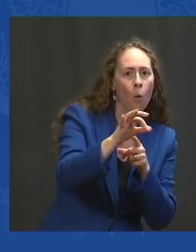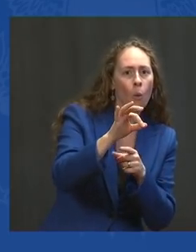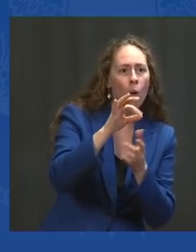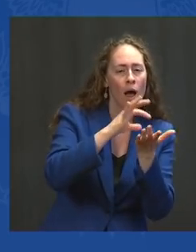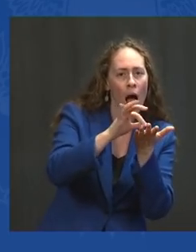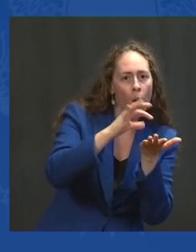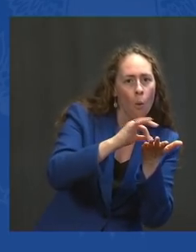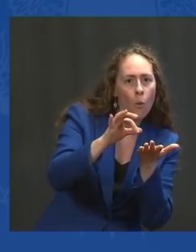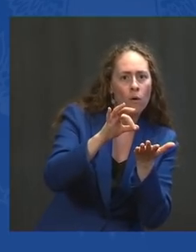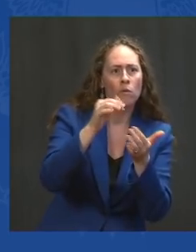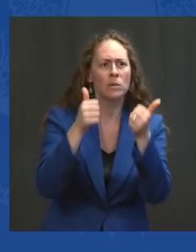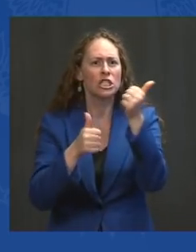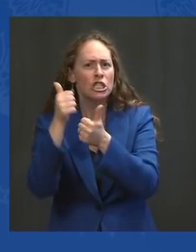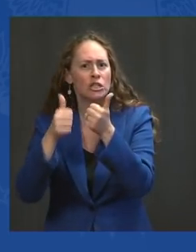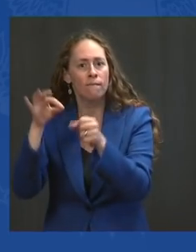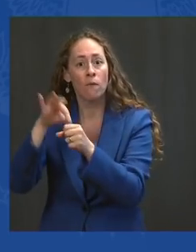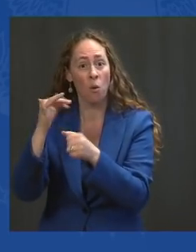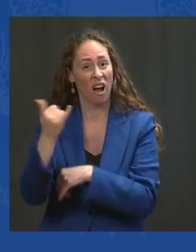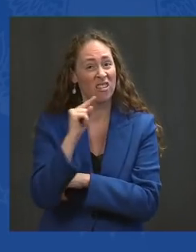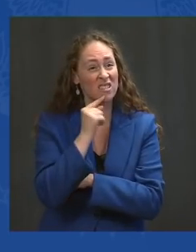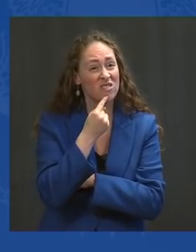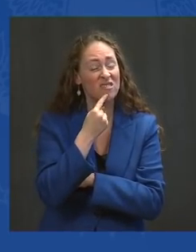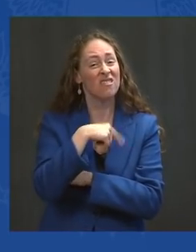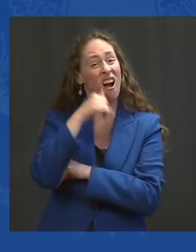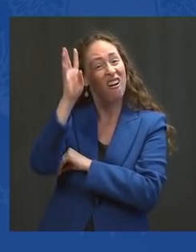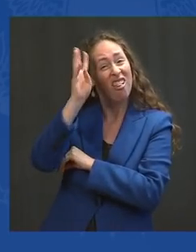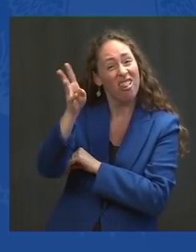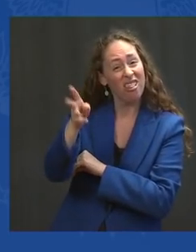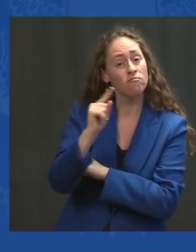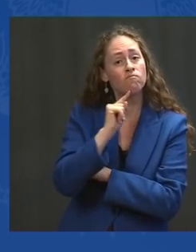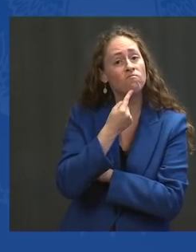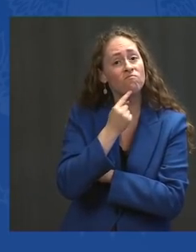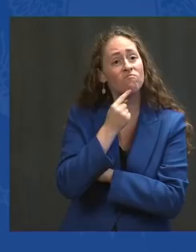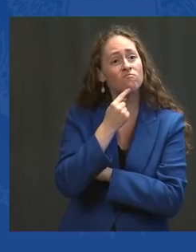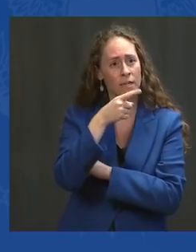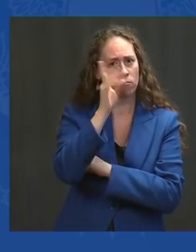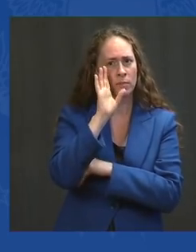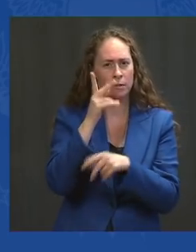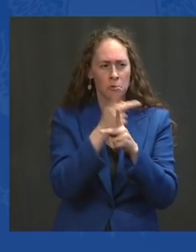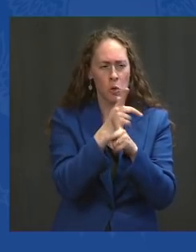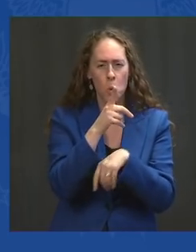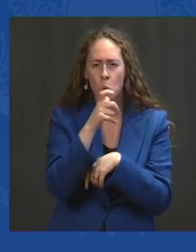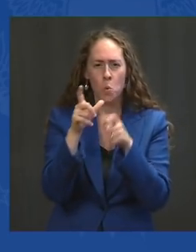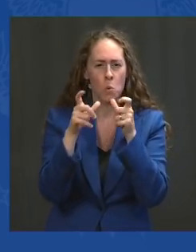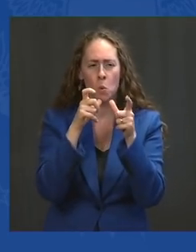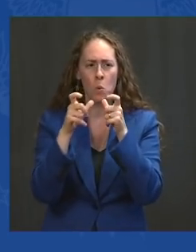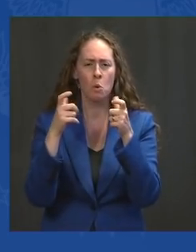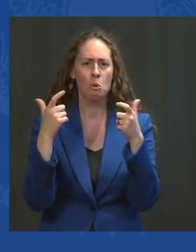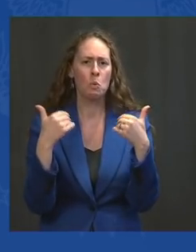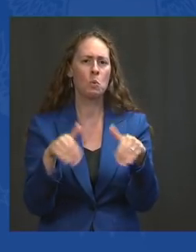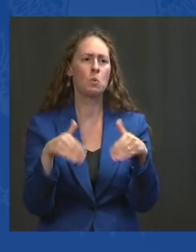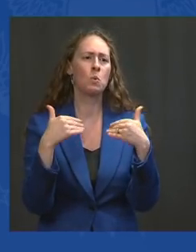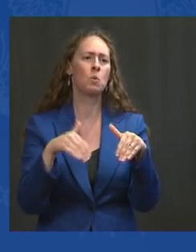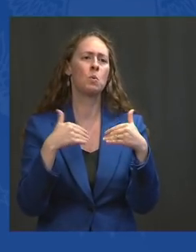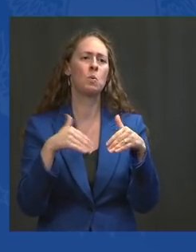literally, not figuratively. You vote for certain electors to vote for somebody for President.